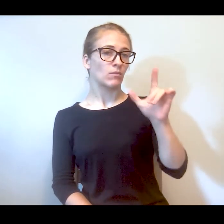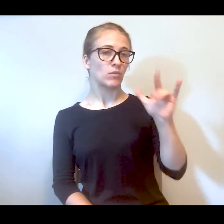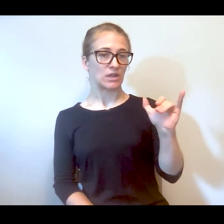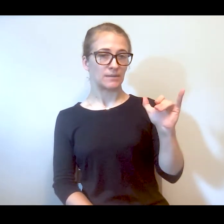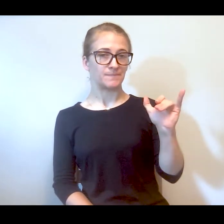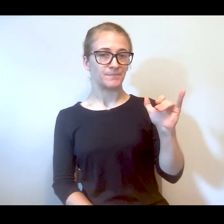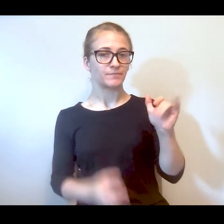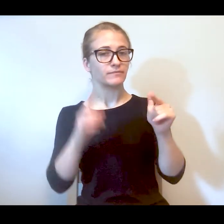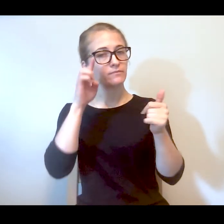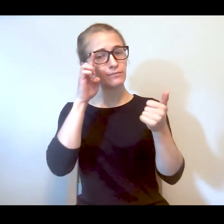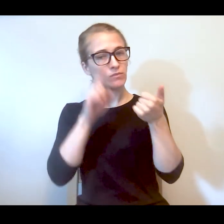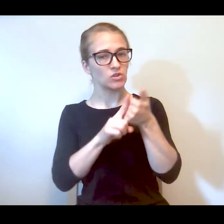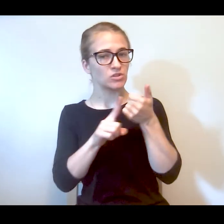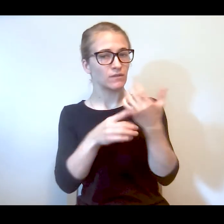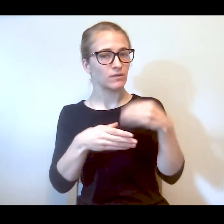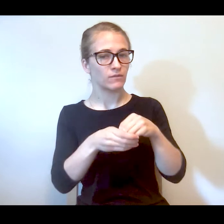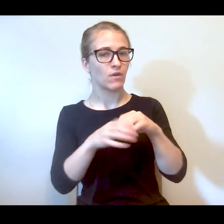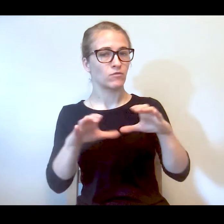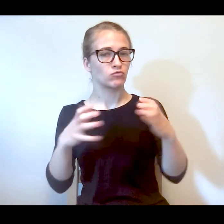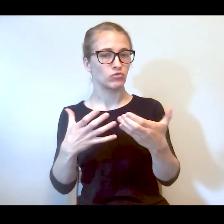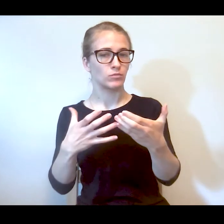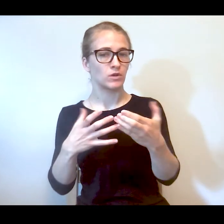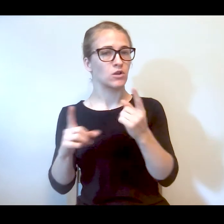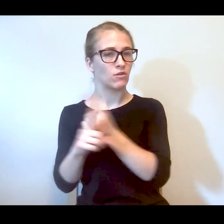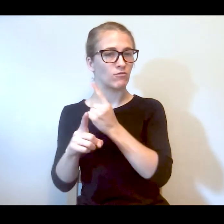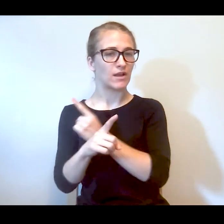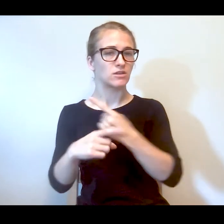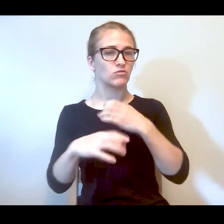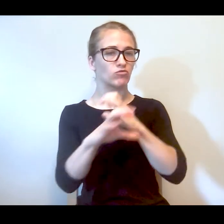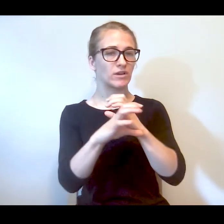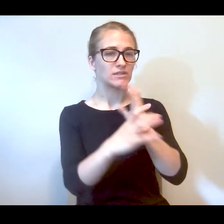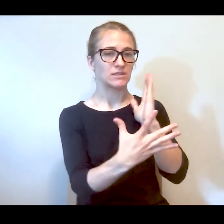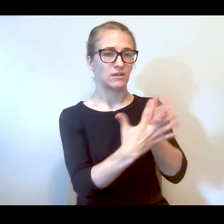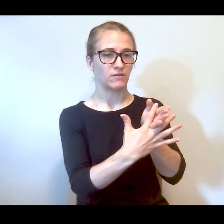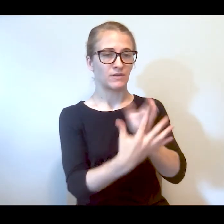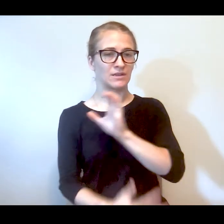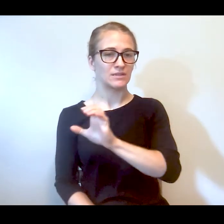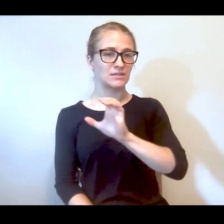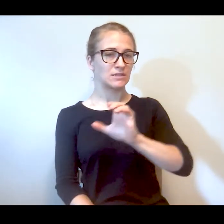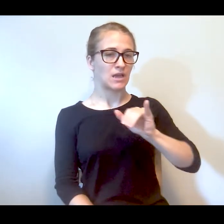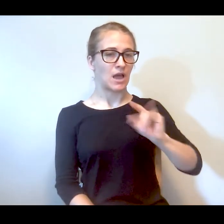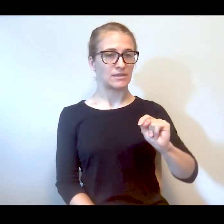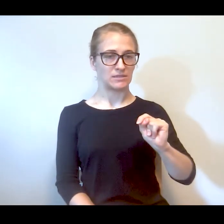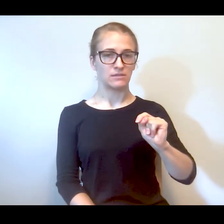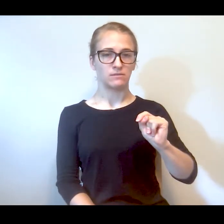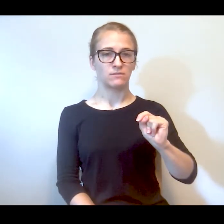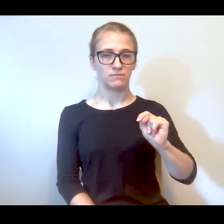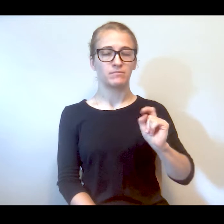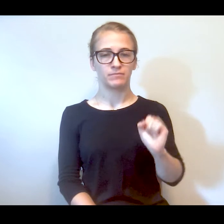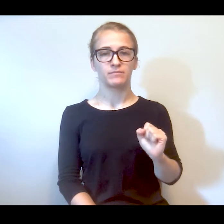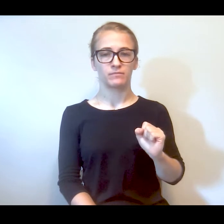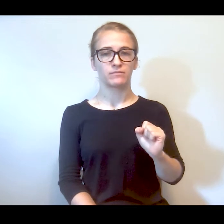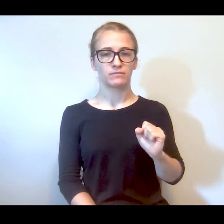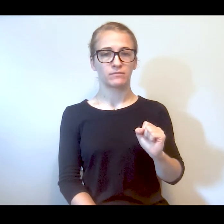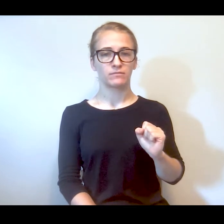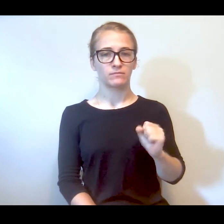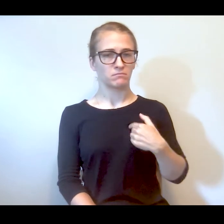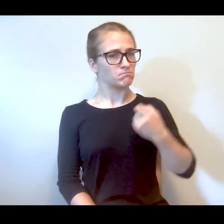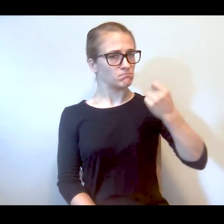this coalition, correct crisis intervention or CCIT,